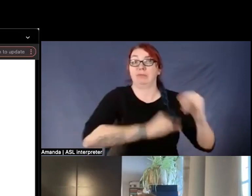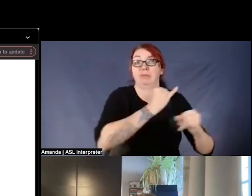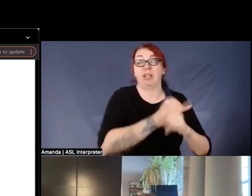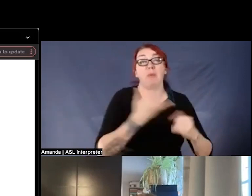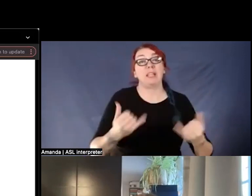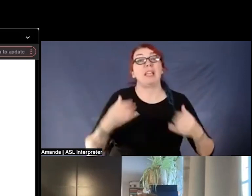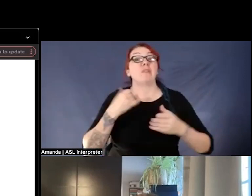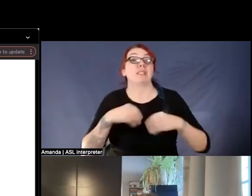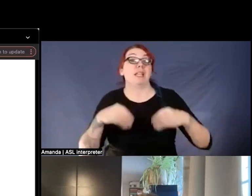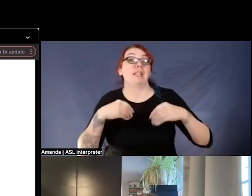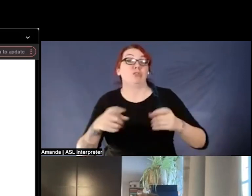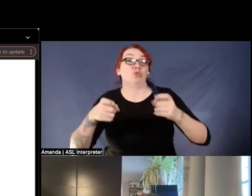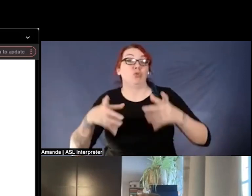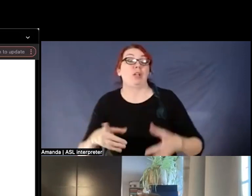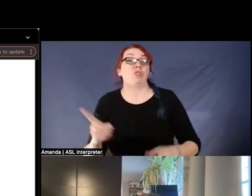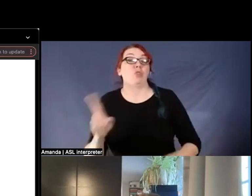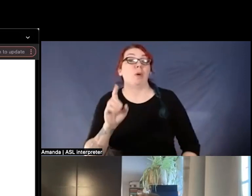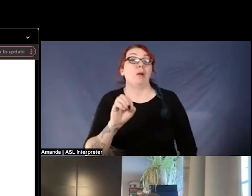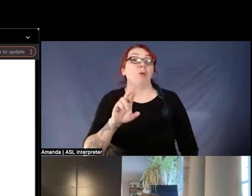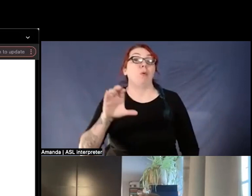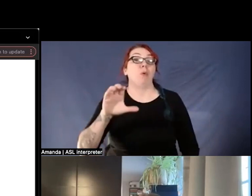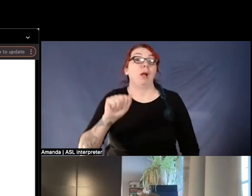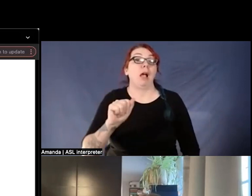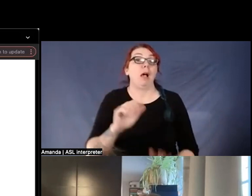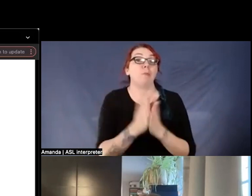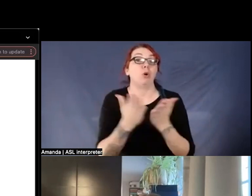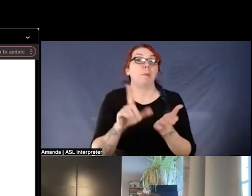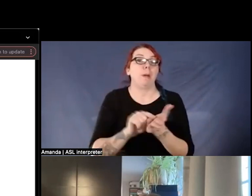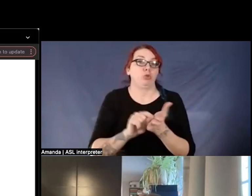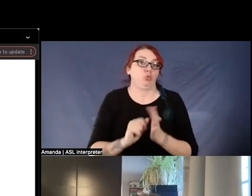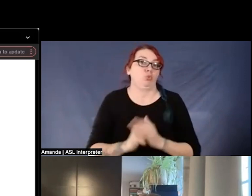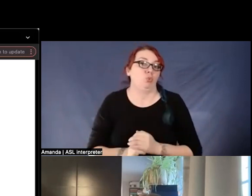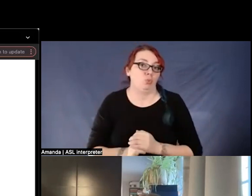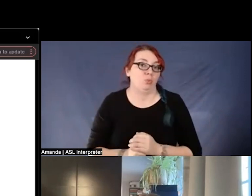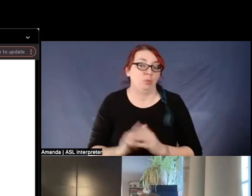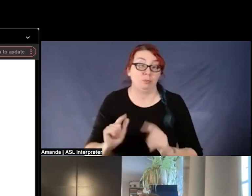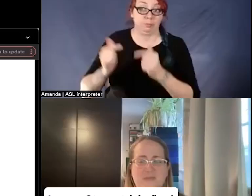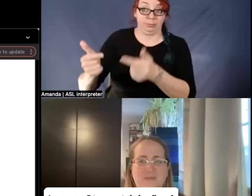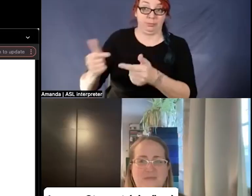Publishers. Please take it away, Margaret. Margaret Bryant: Thank you, Lauren. And, oh,